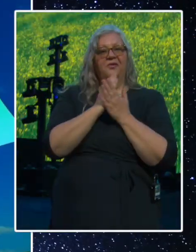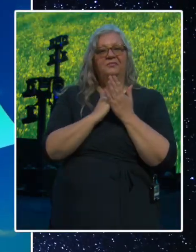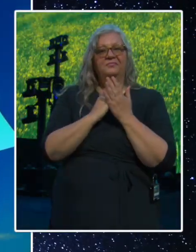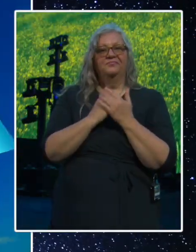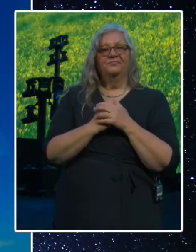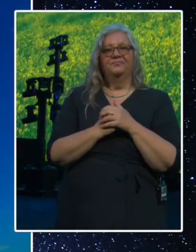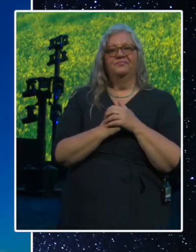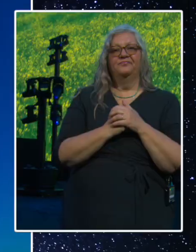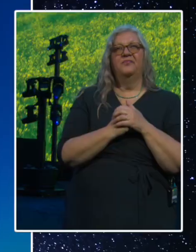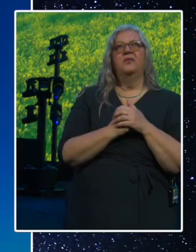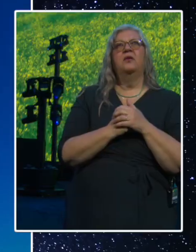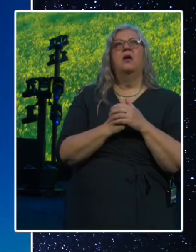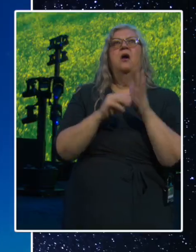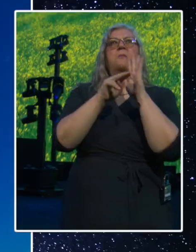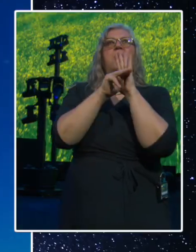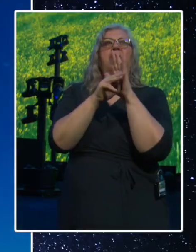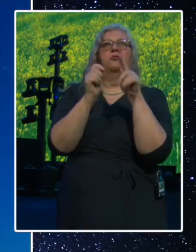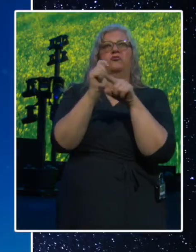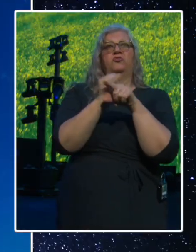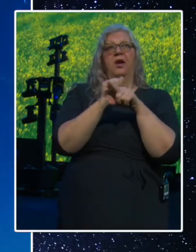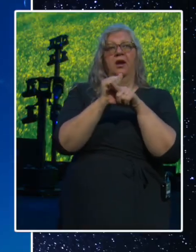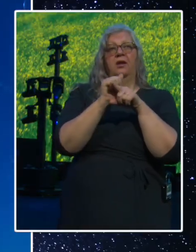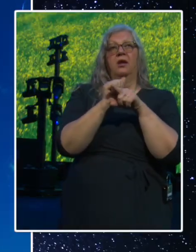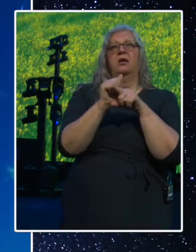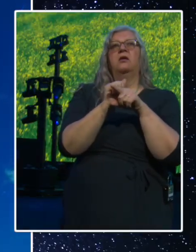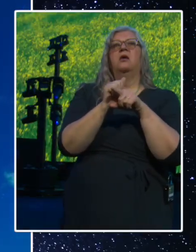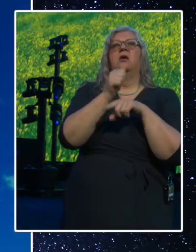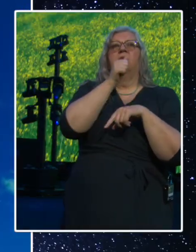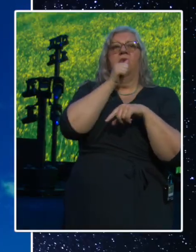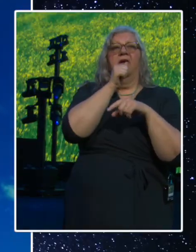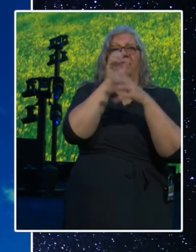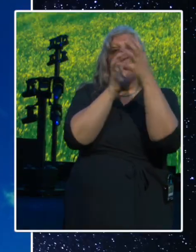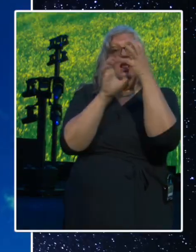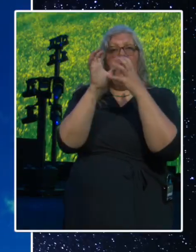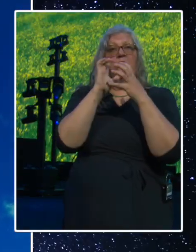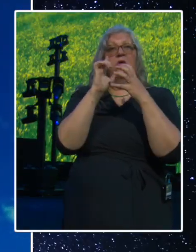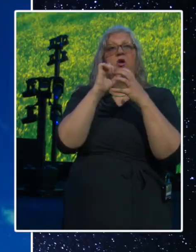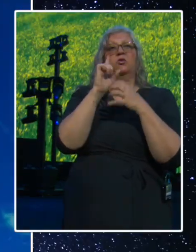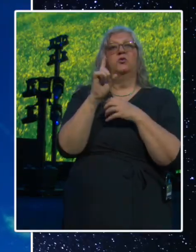From model training and tuning in public and private clouds to inferencing at the edge,